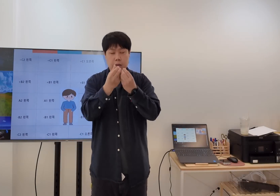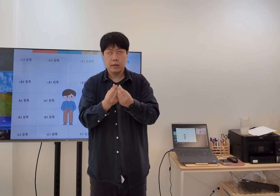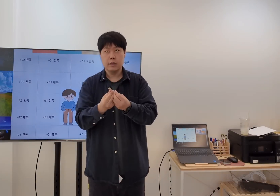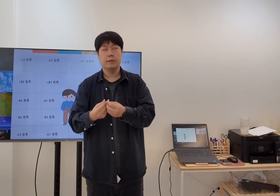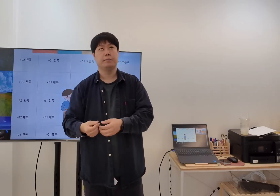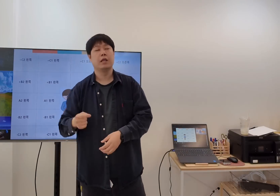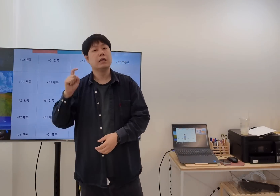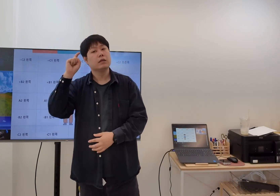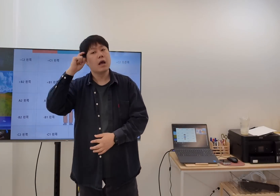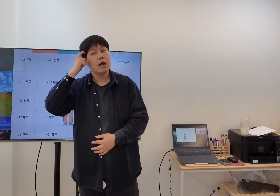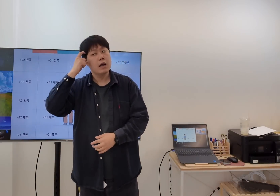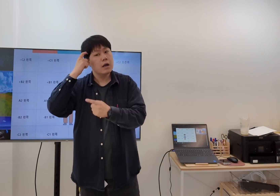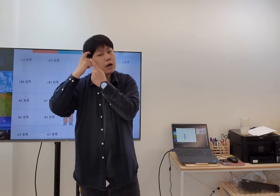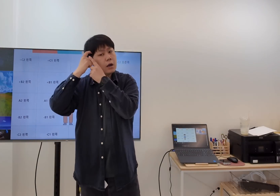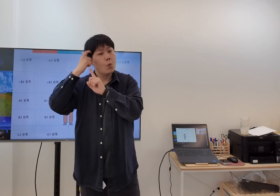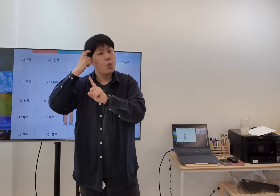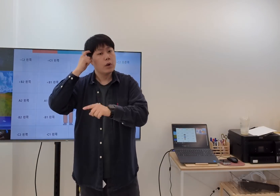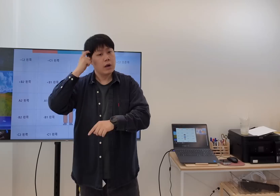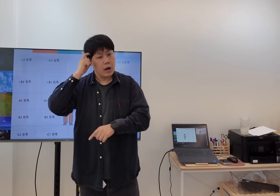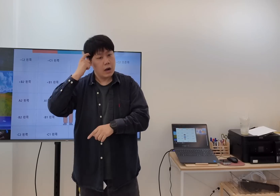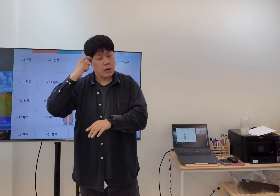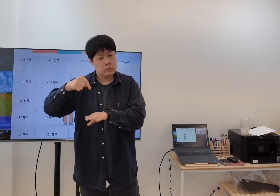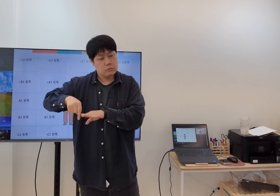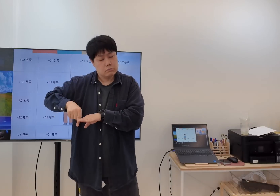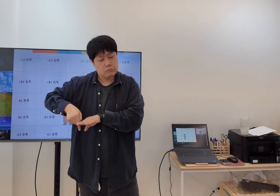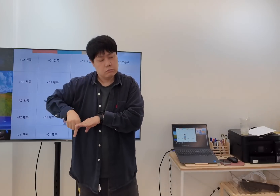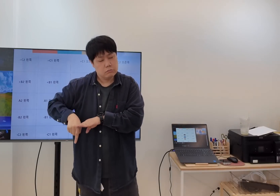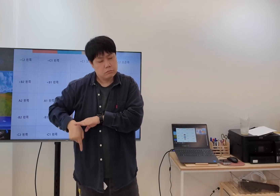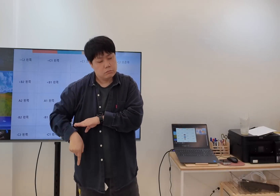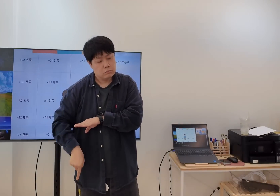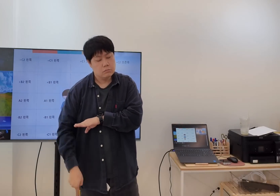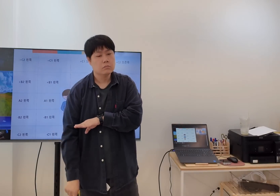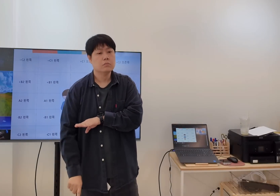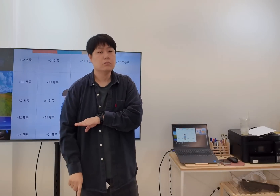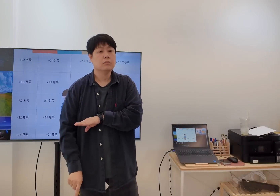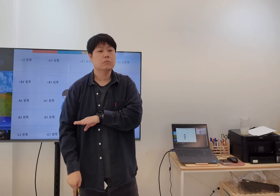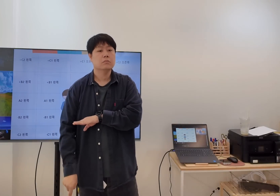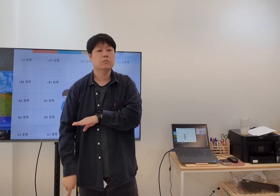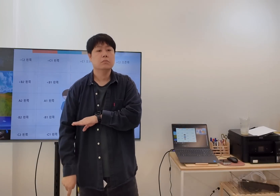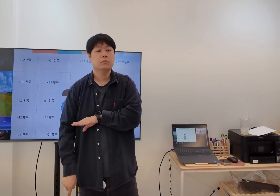for example, thinking deeply,